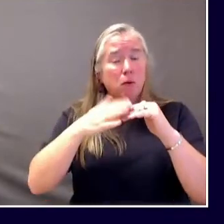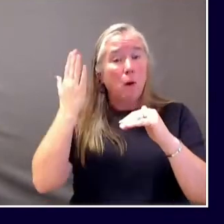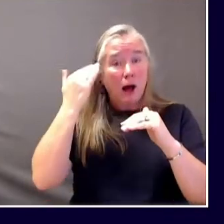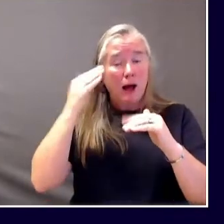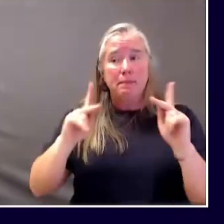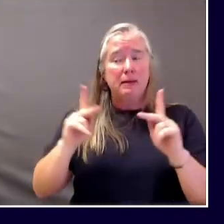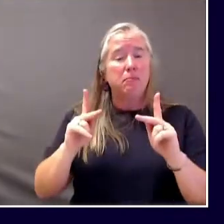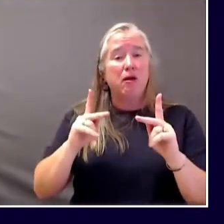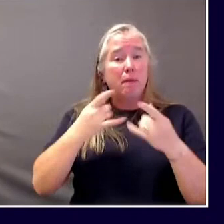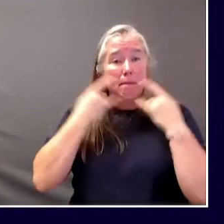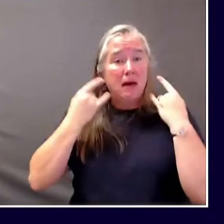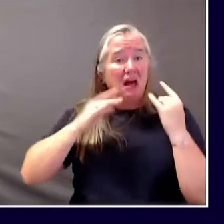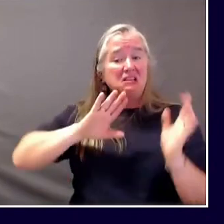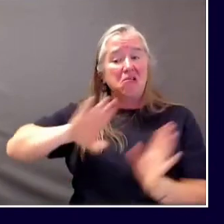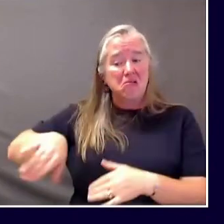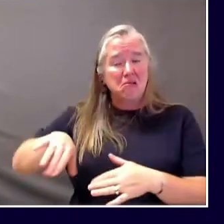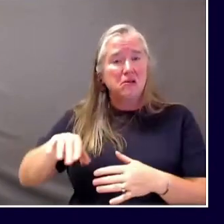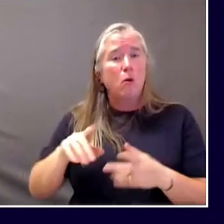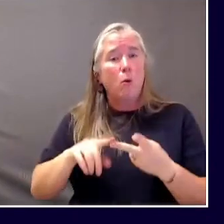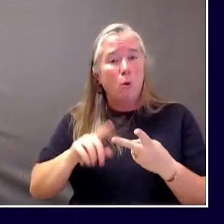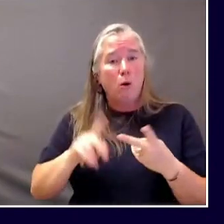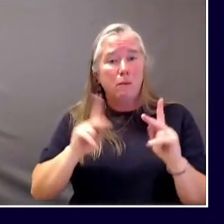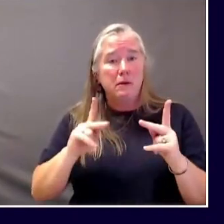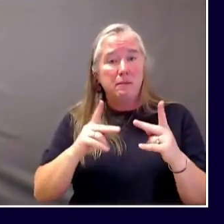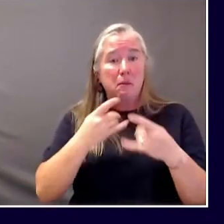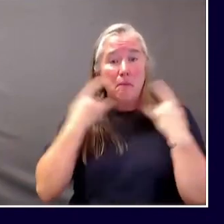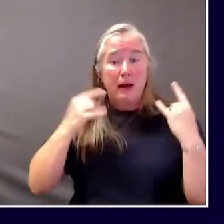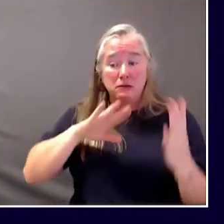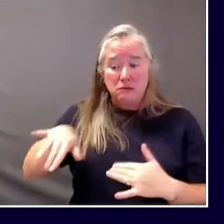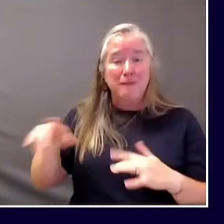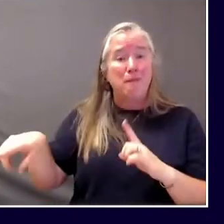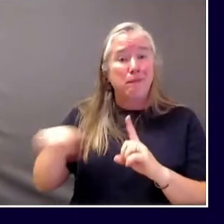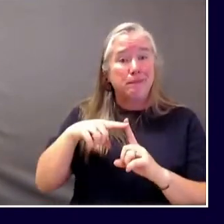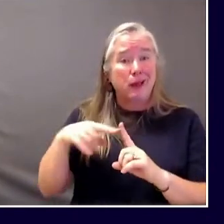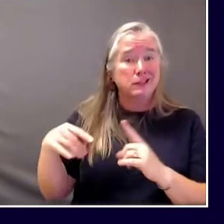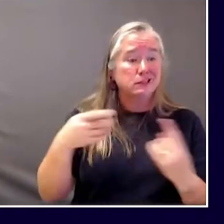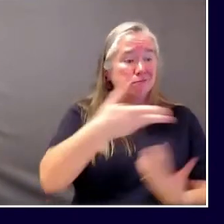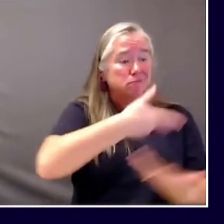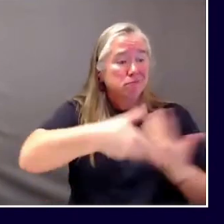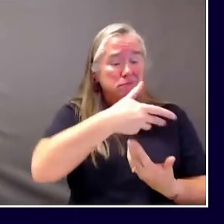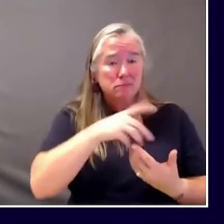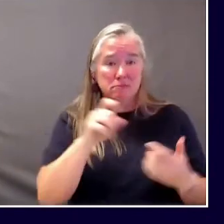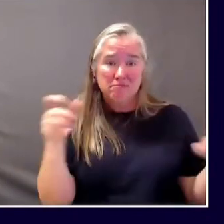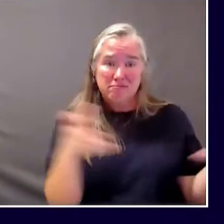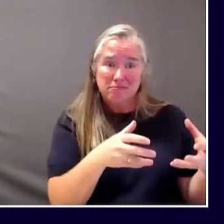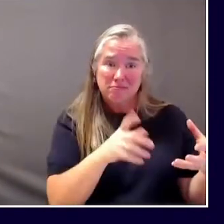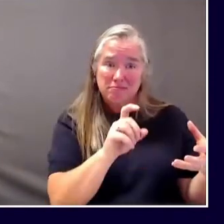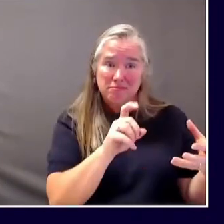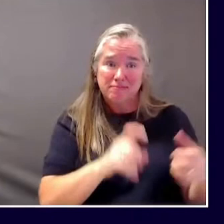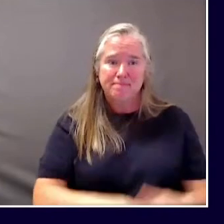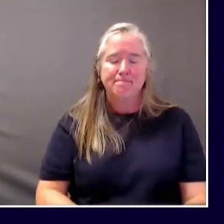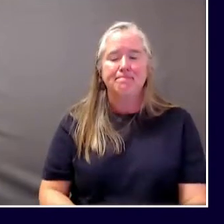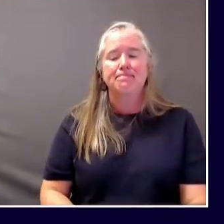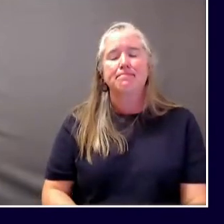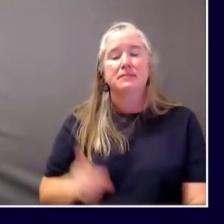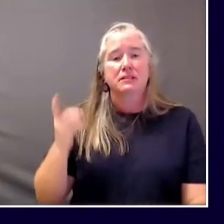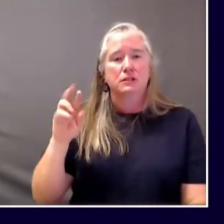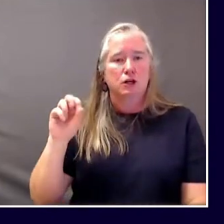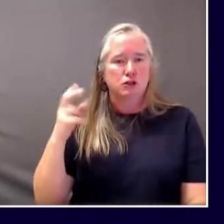gathering and that sort of thing